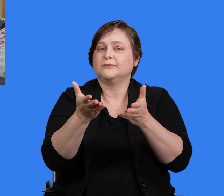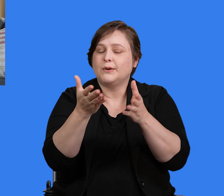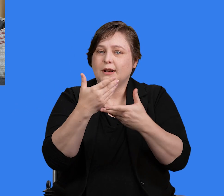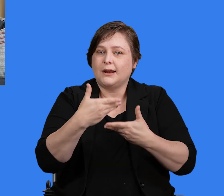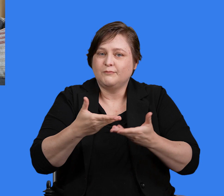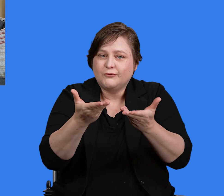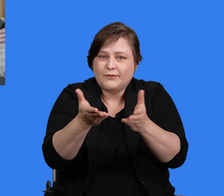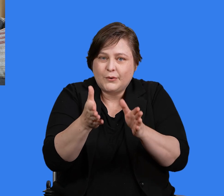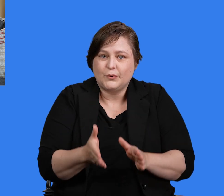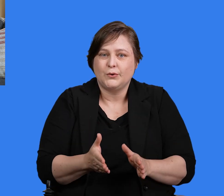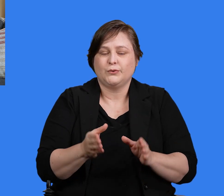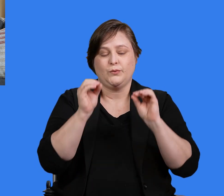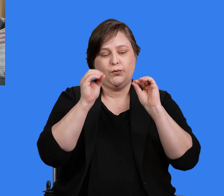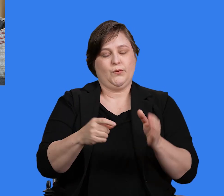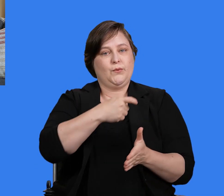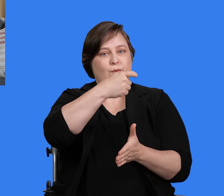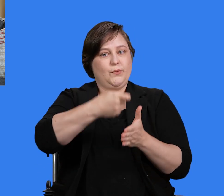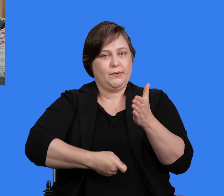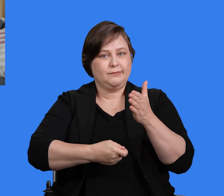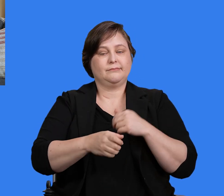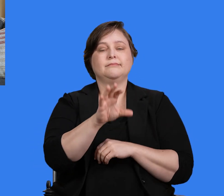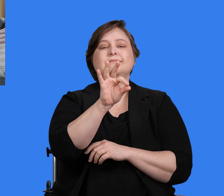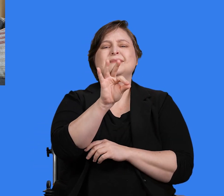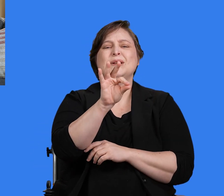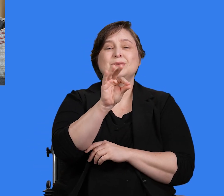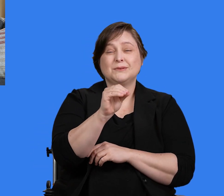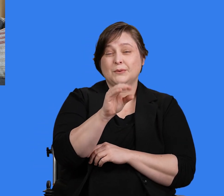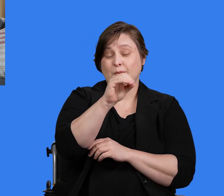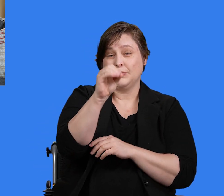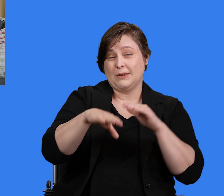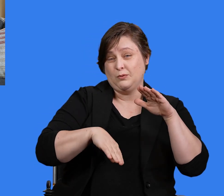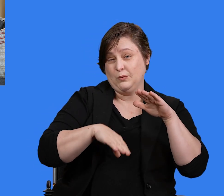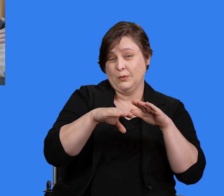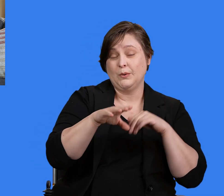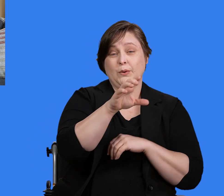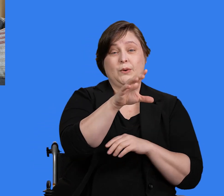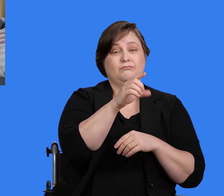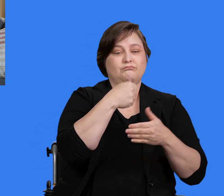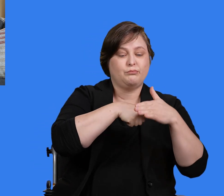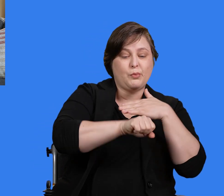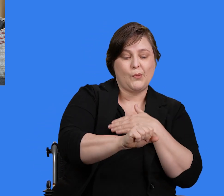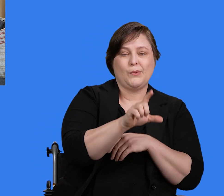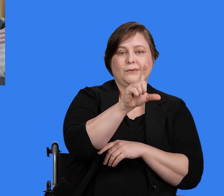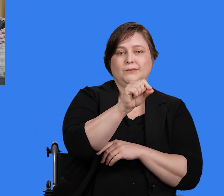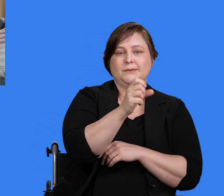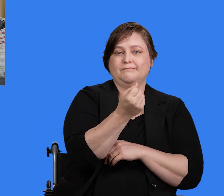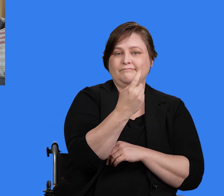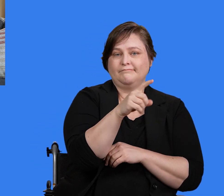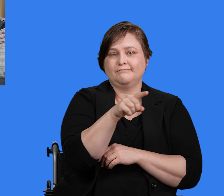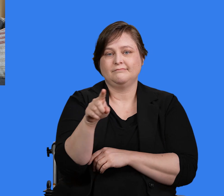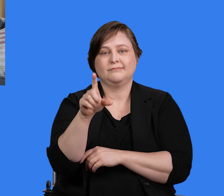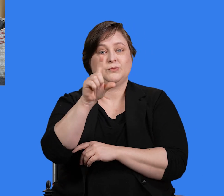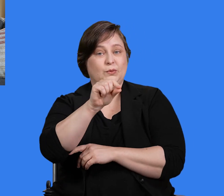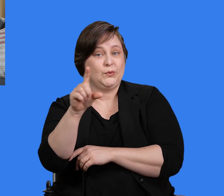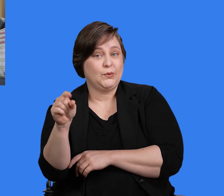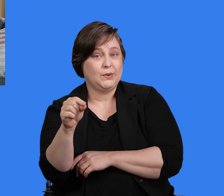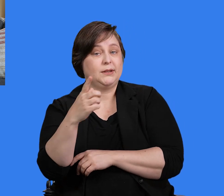Almost 90% of children born during 2011 through 2020 and eligible for the VFC program